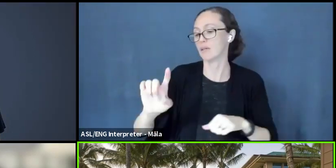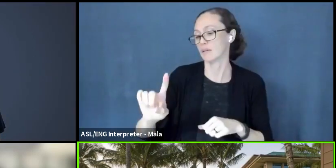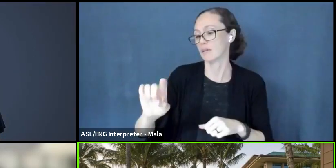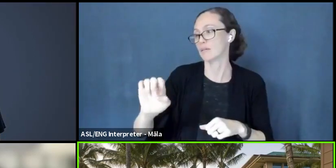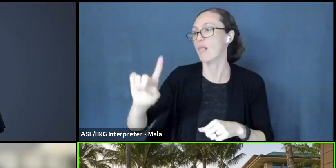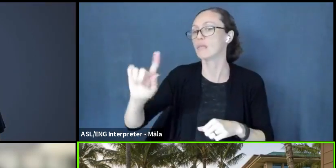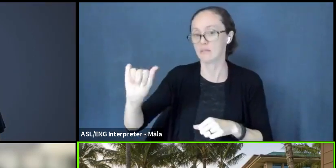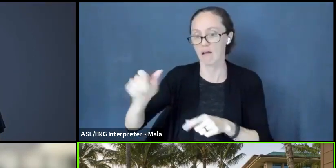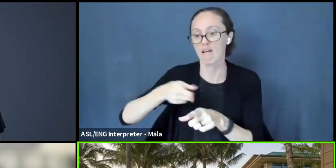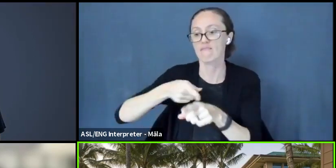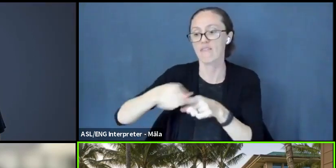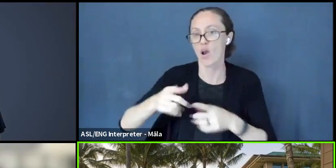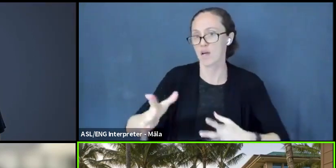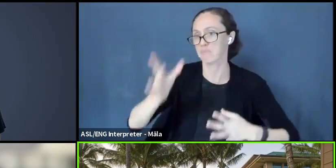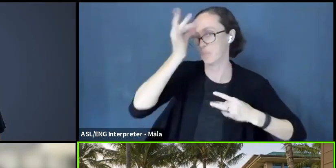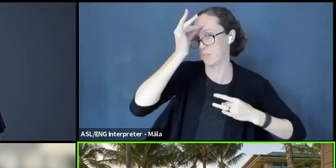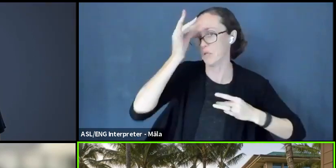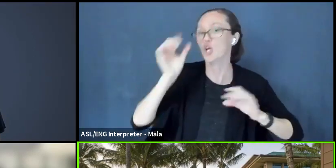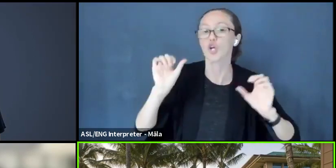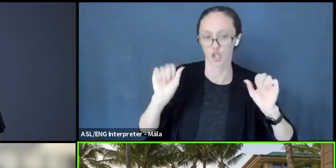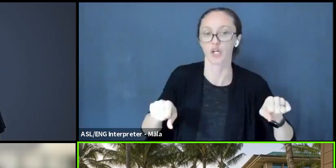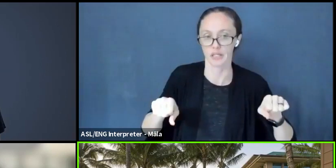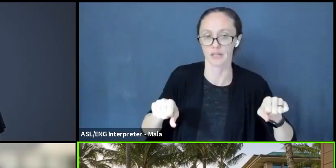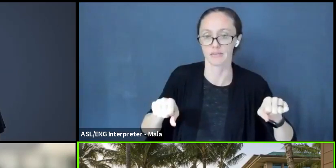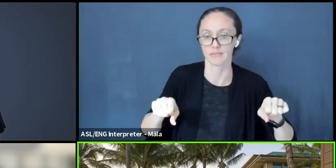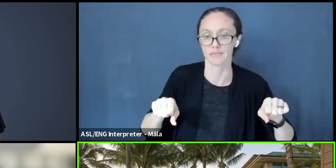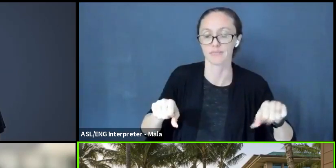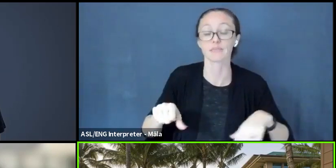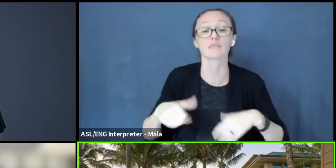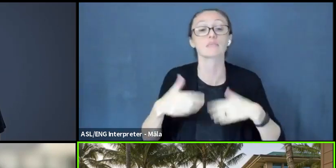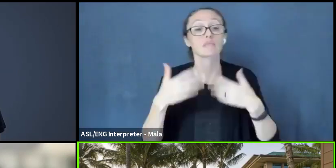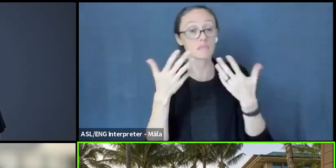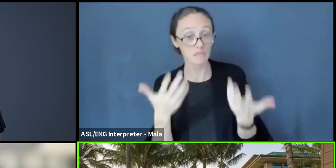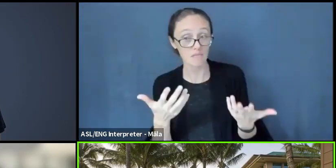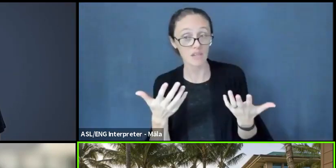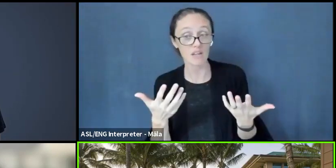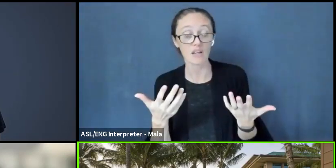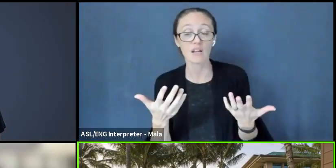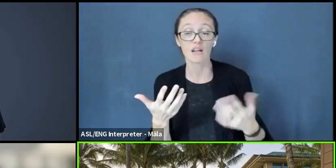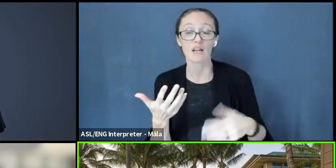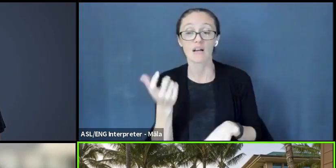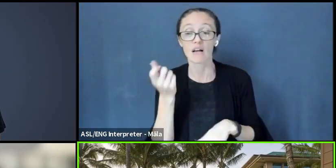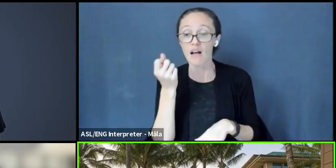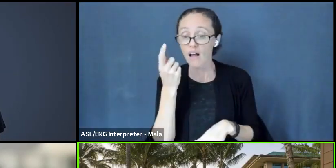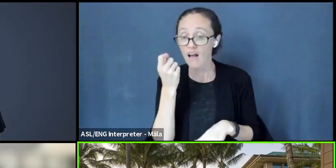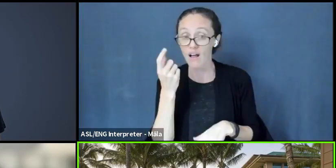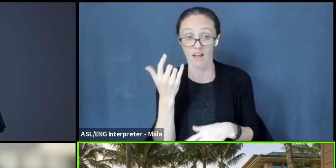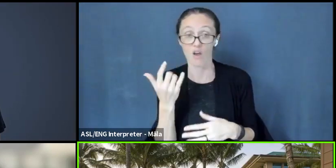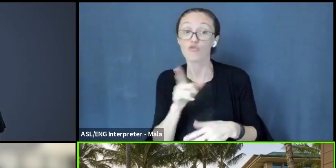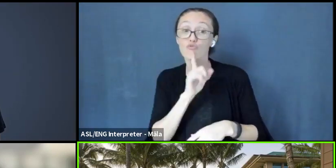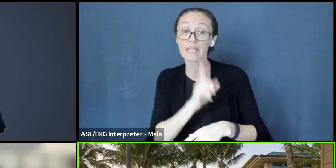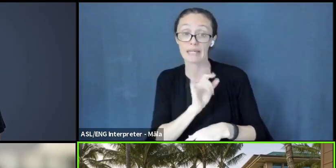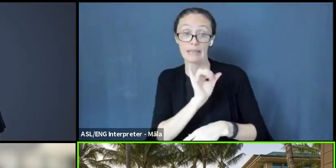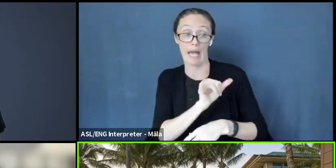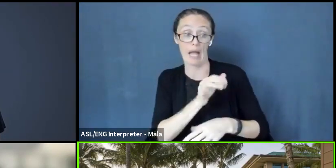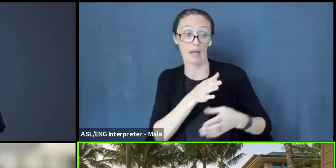The reason why now, they are still not as likely to catch it compared to unvaccinated